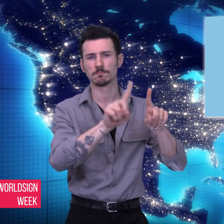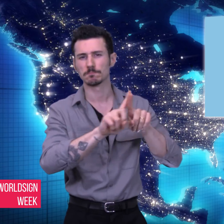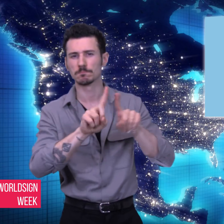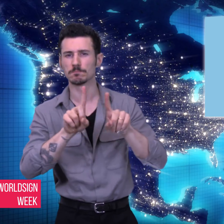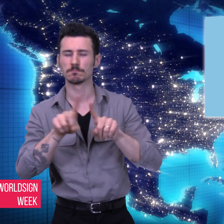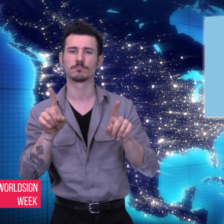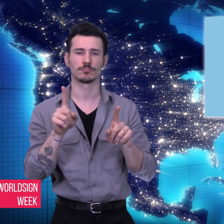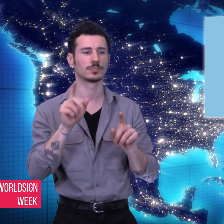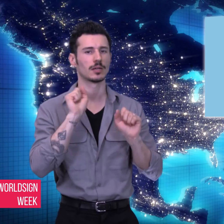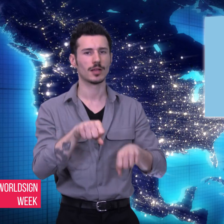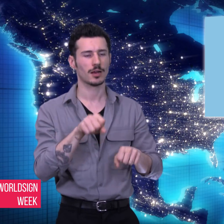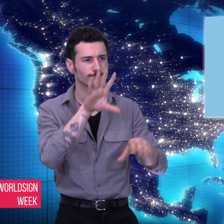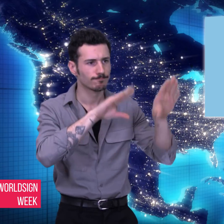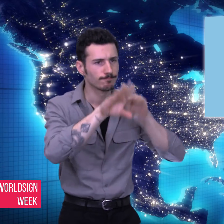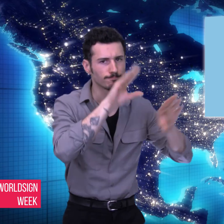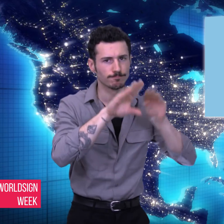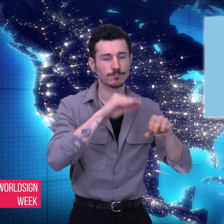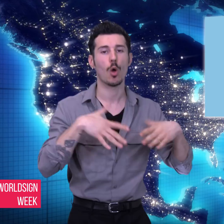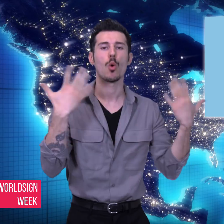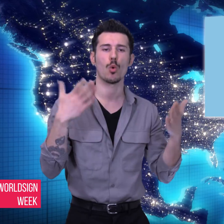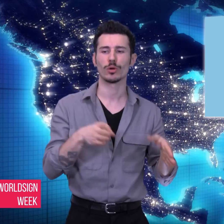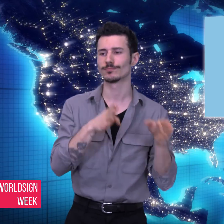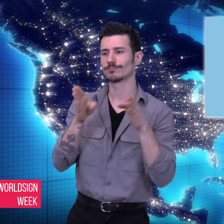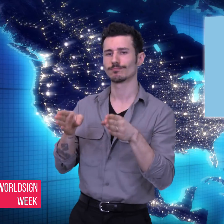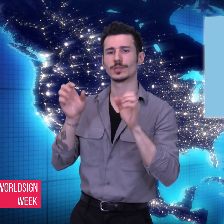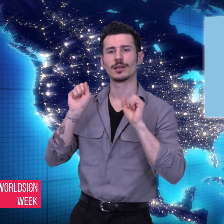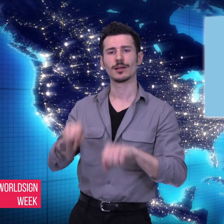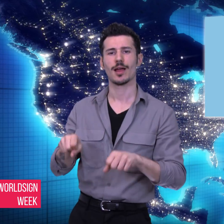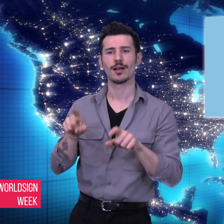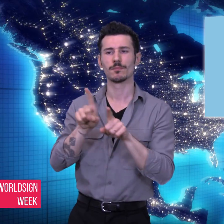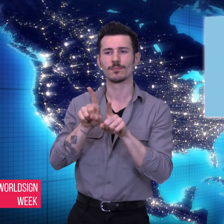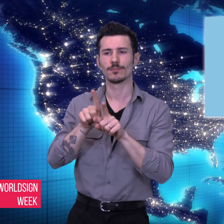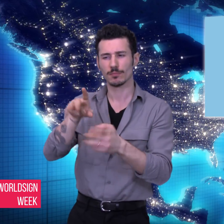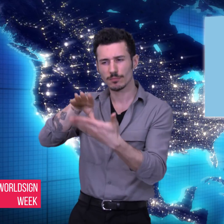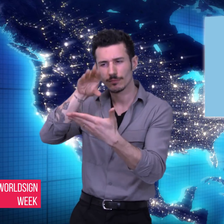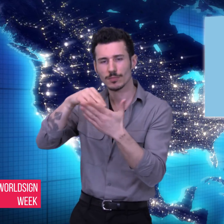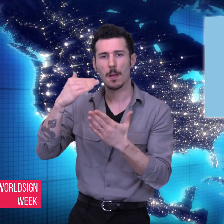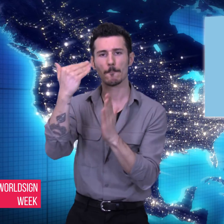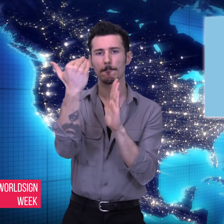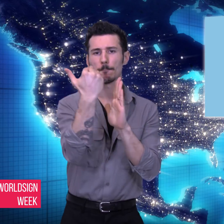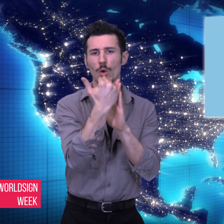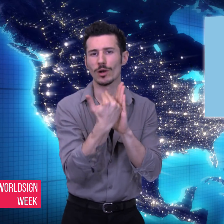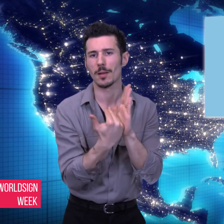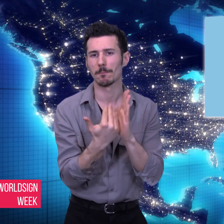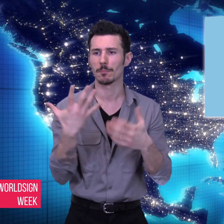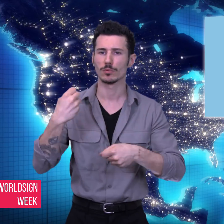to participate in religious and vocational services and